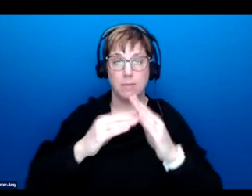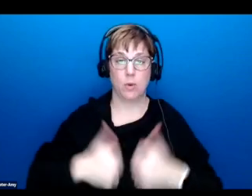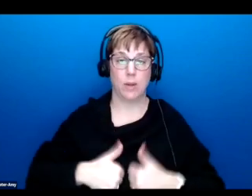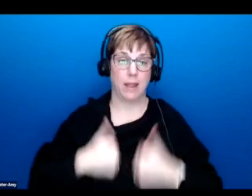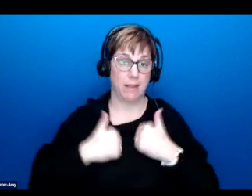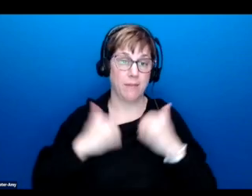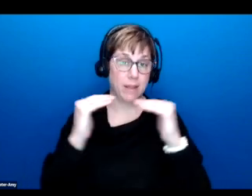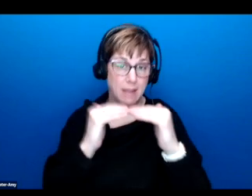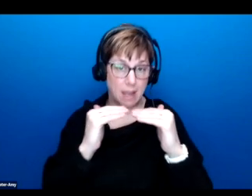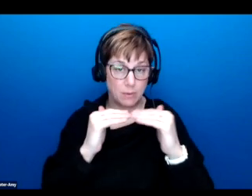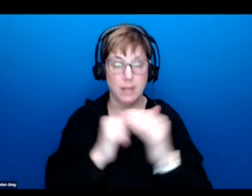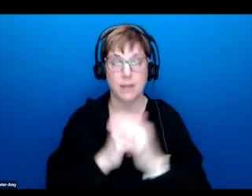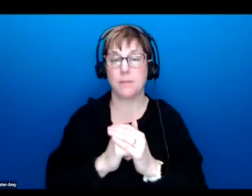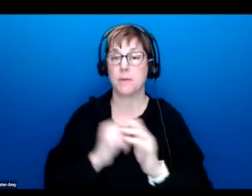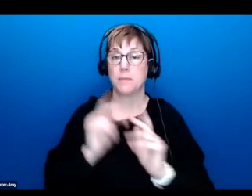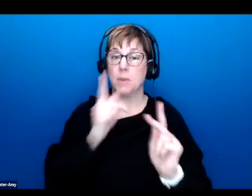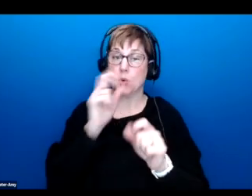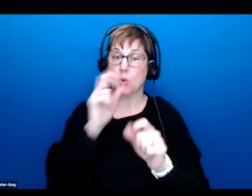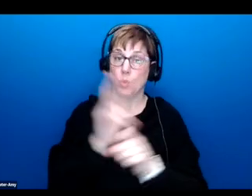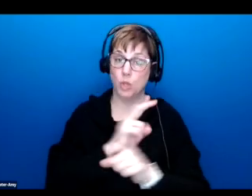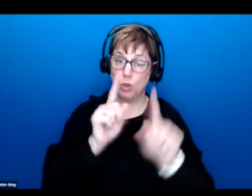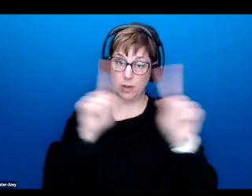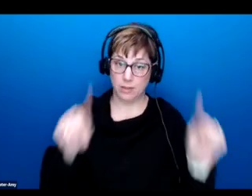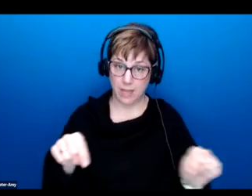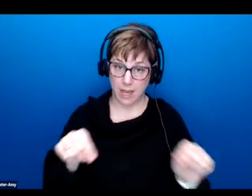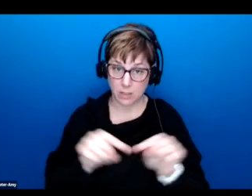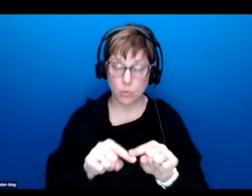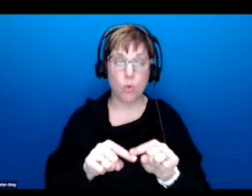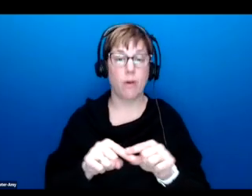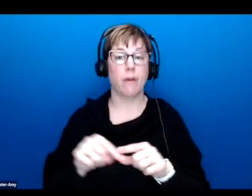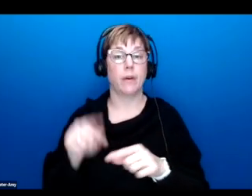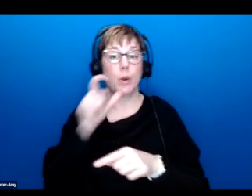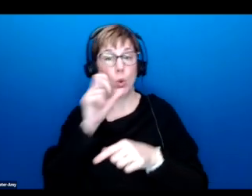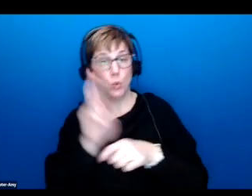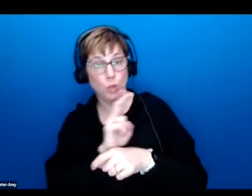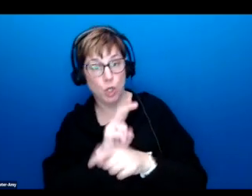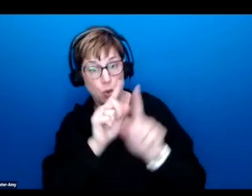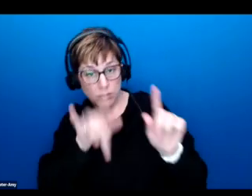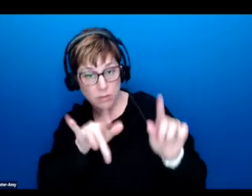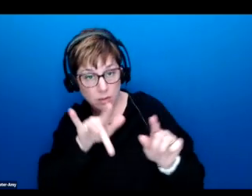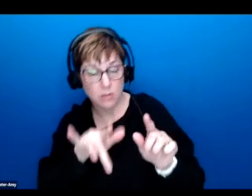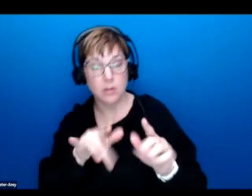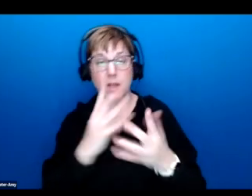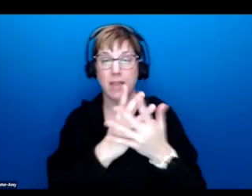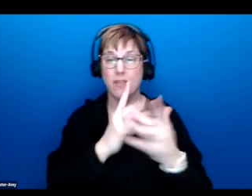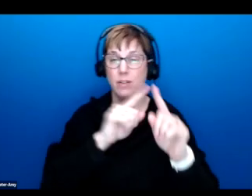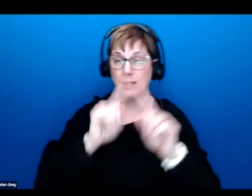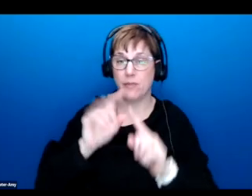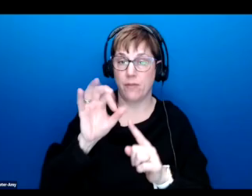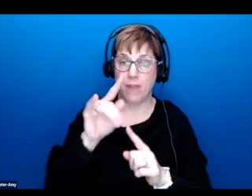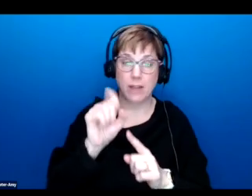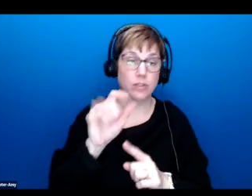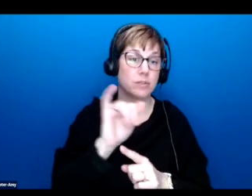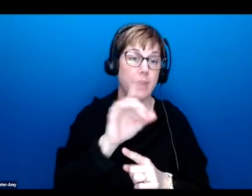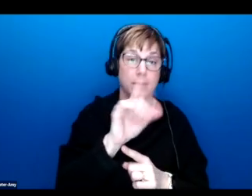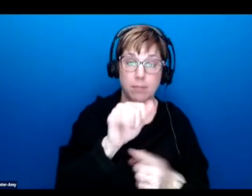Um folks that utilize the dashboard, users of the dashboard, can filter to factors such as disability, age,